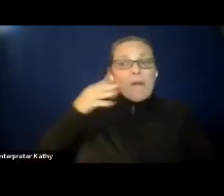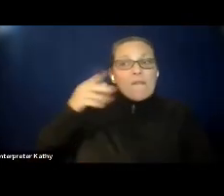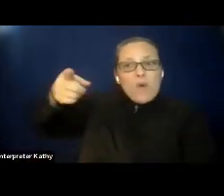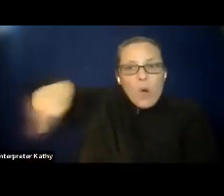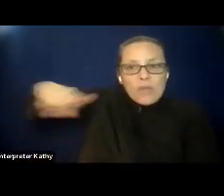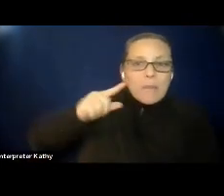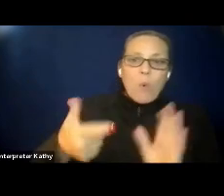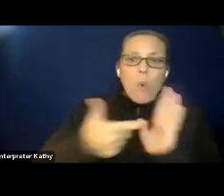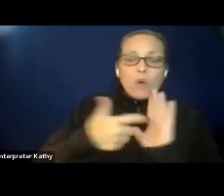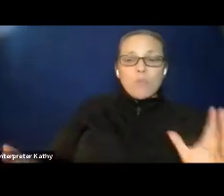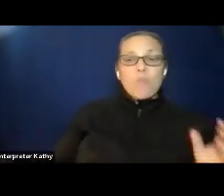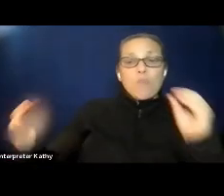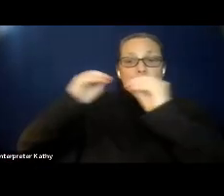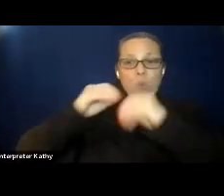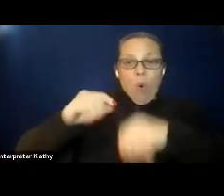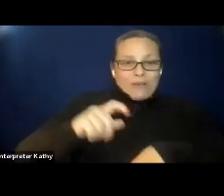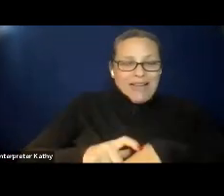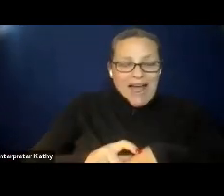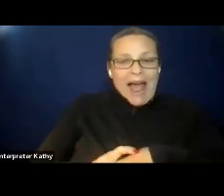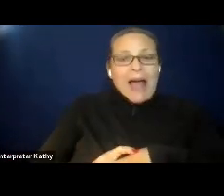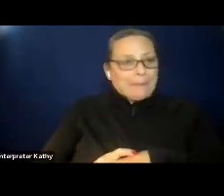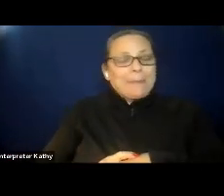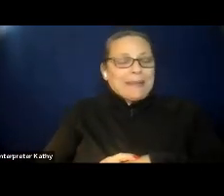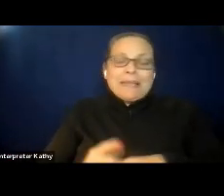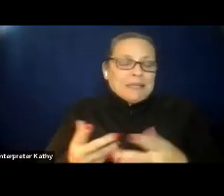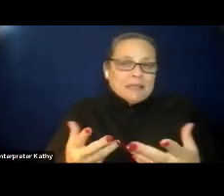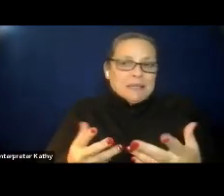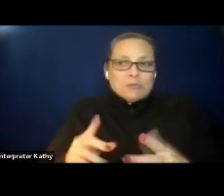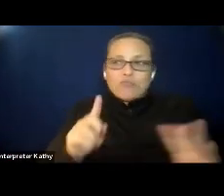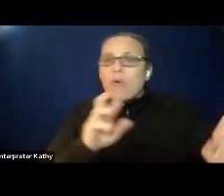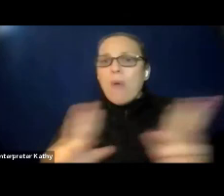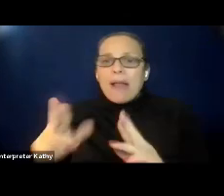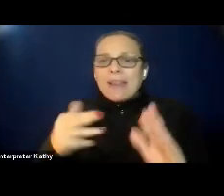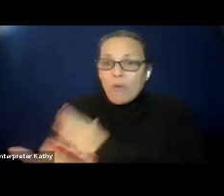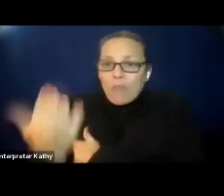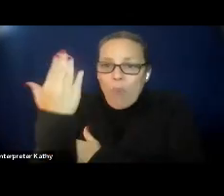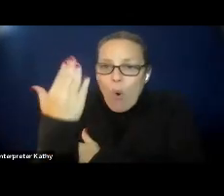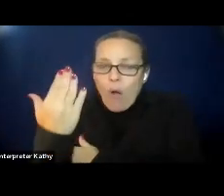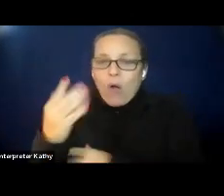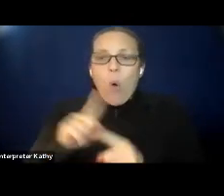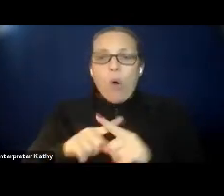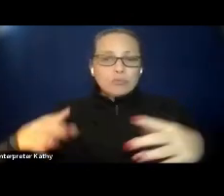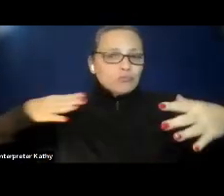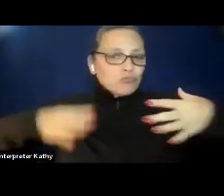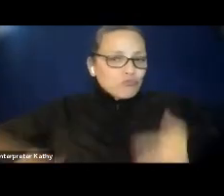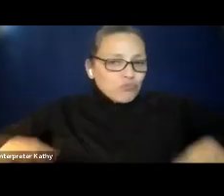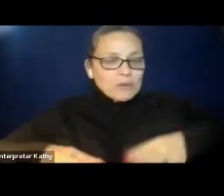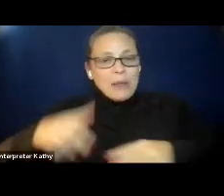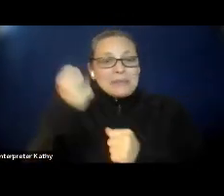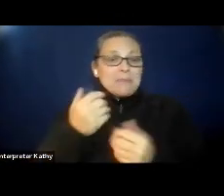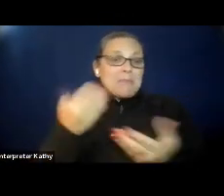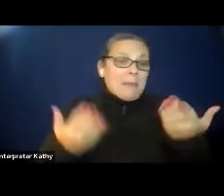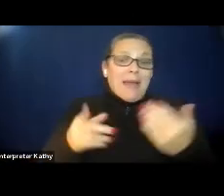experience time differently. They may take a long time just on, like, kind of a basic level with this, right? They